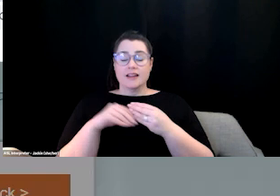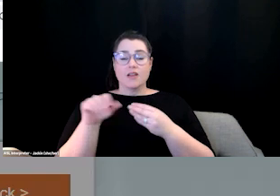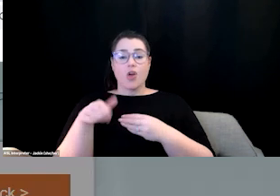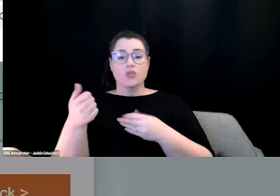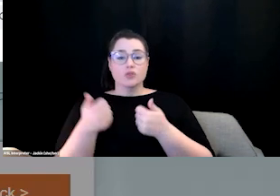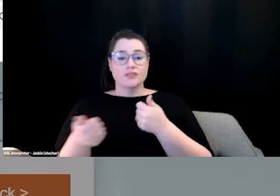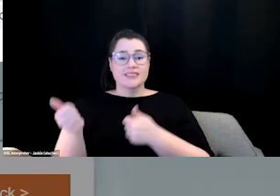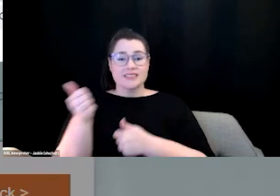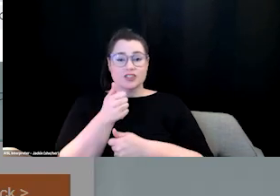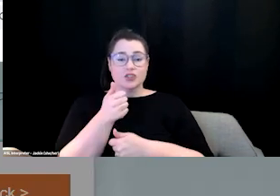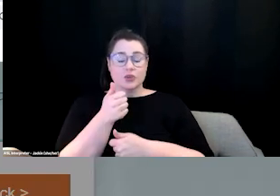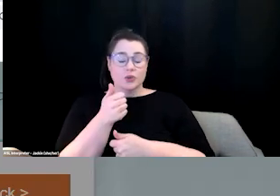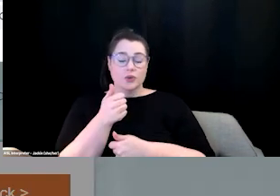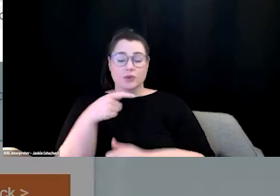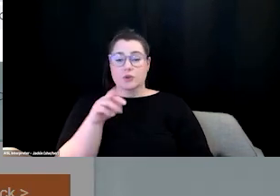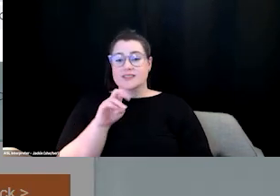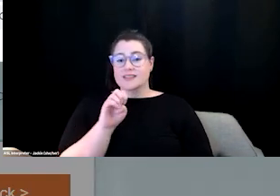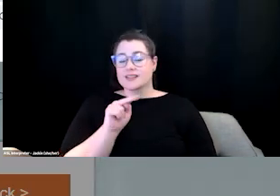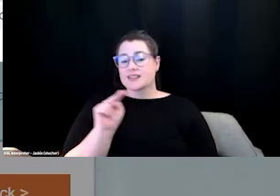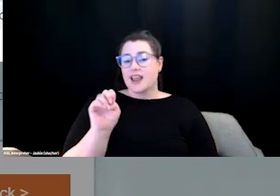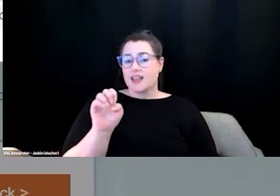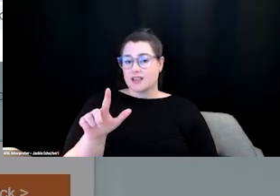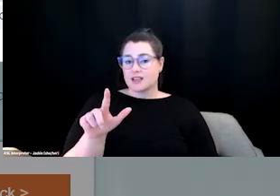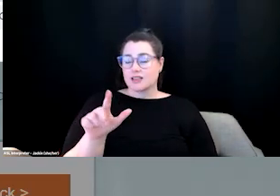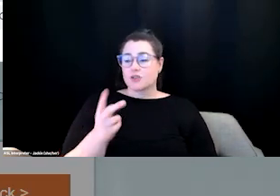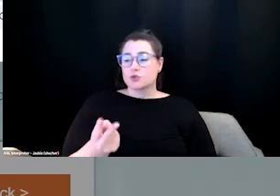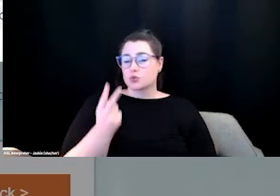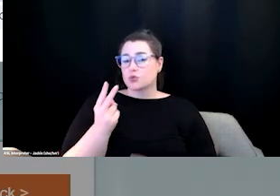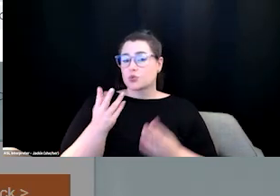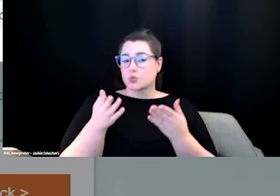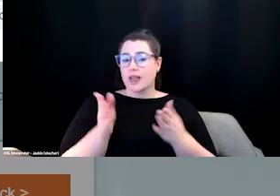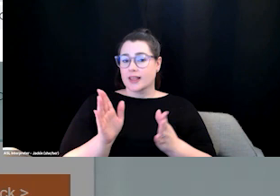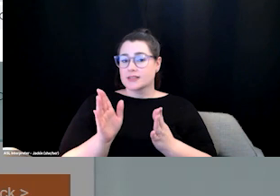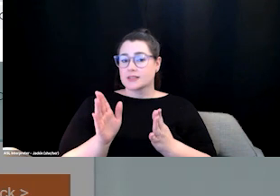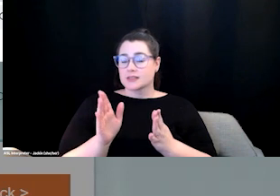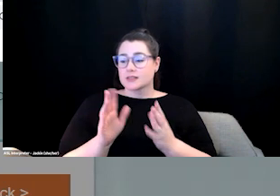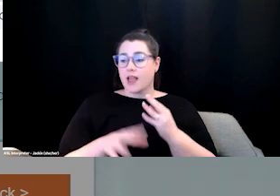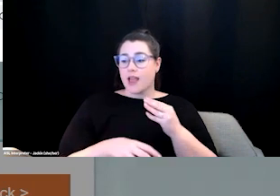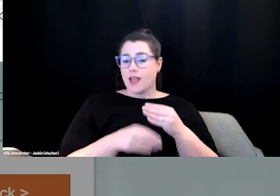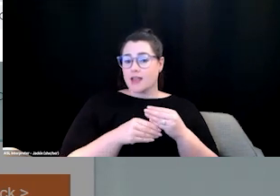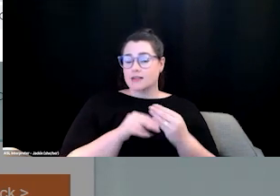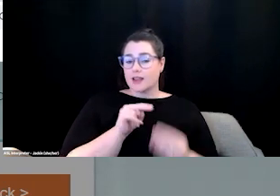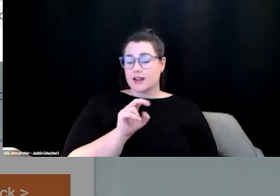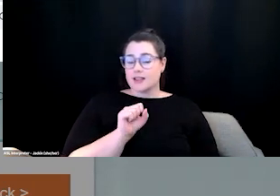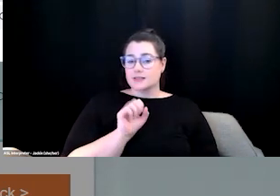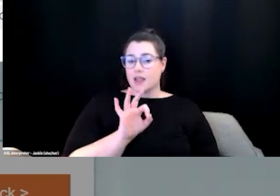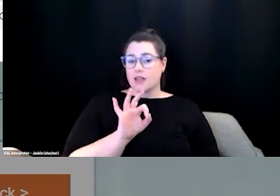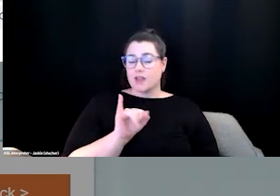So for Add Senior Personnel, there's two different ways you can add people here. You can add them by NSF ID or by their email address.